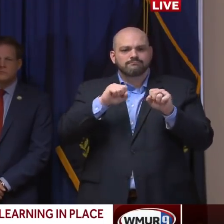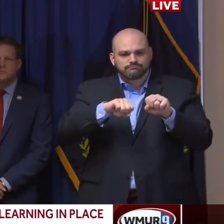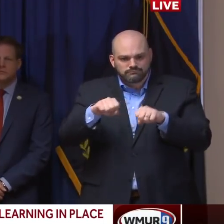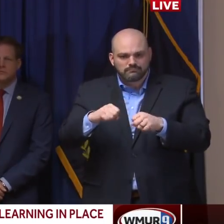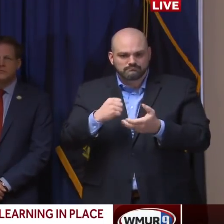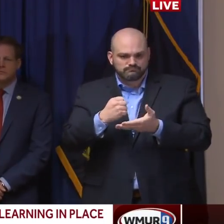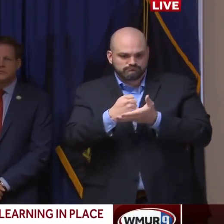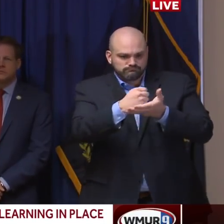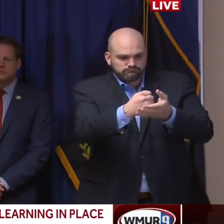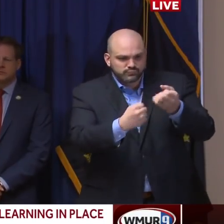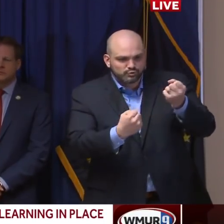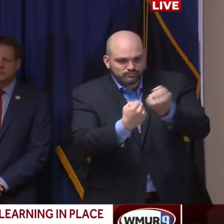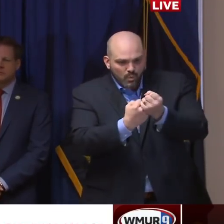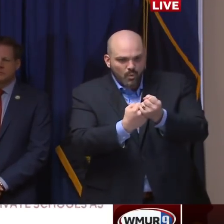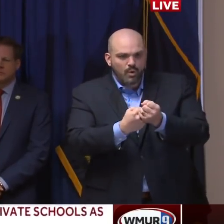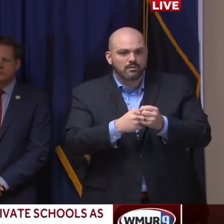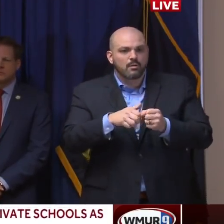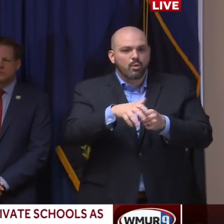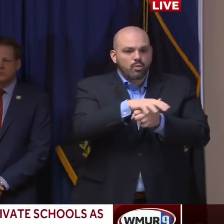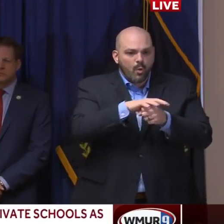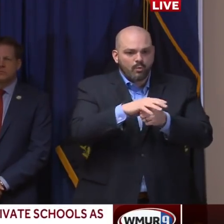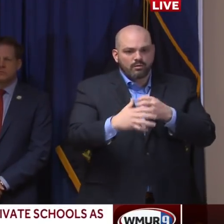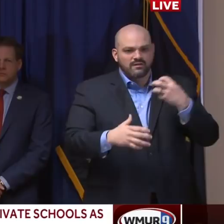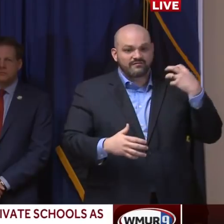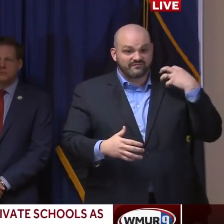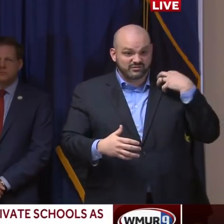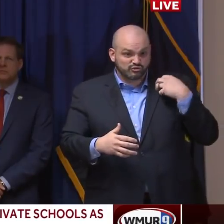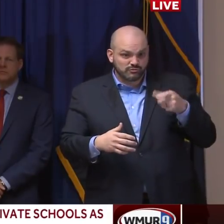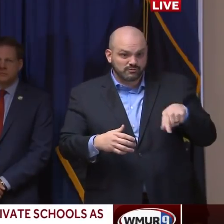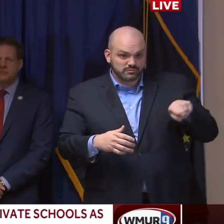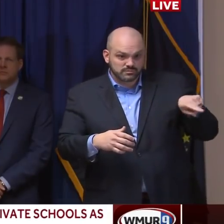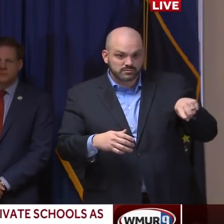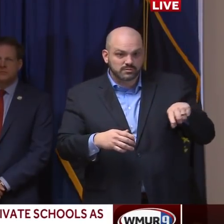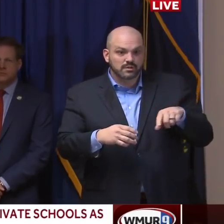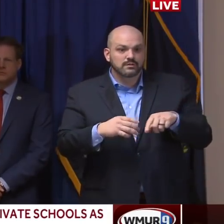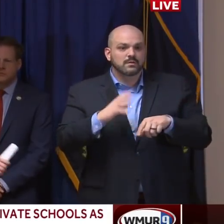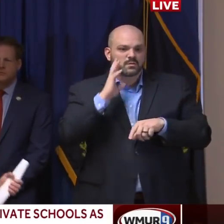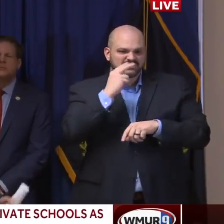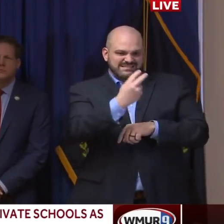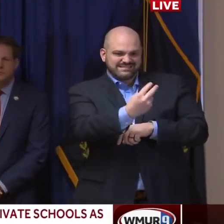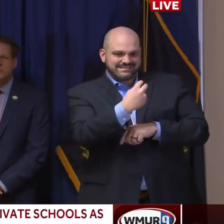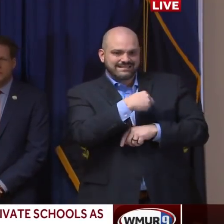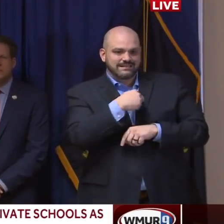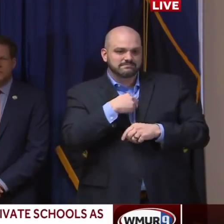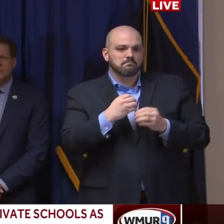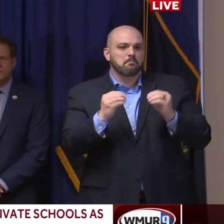TO DO SOMETHING AND WE WANT TO BE ABLE TO SUPPORT OUR LOCAL OFFICIALS IN MAKING THOSE DECISIONS.